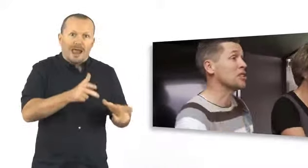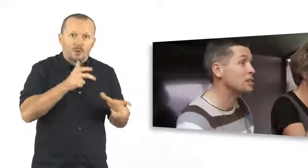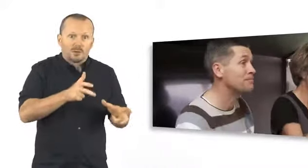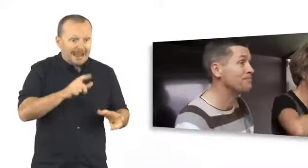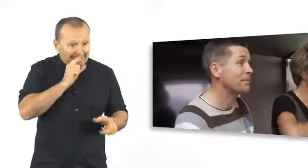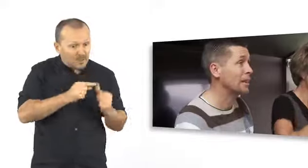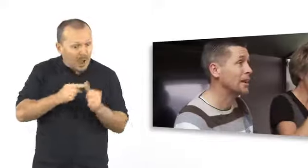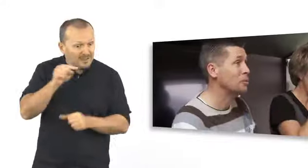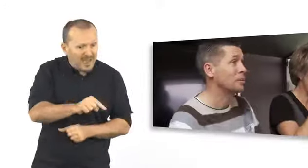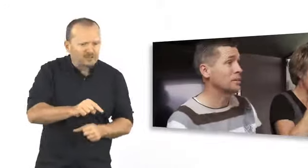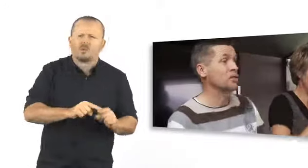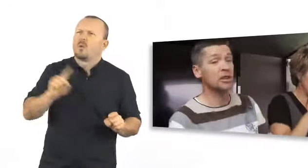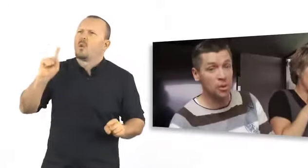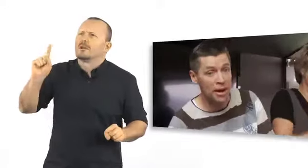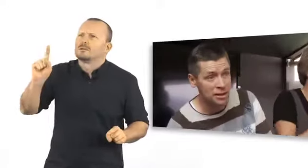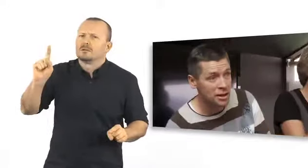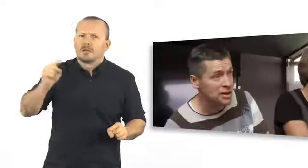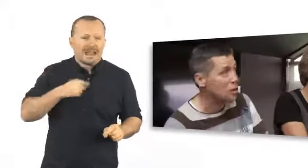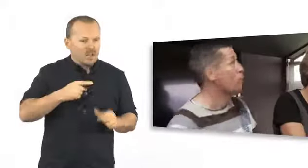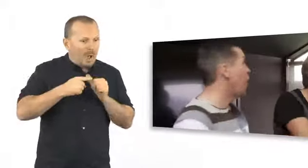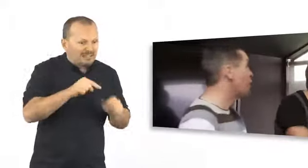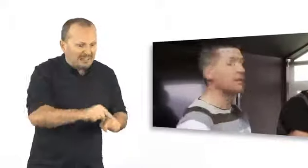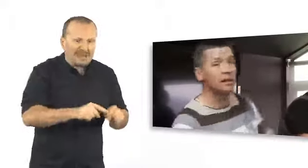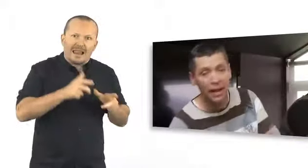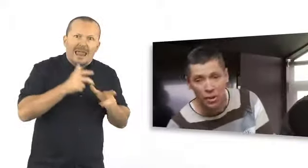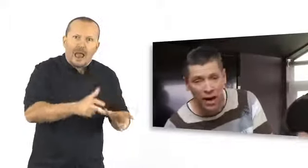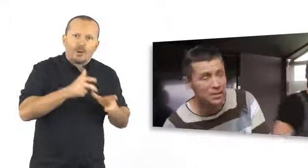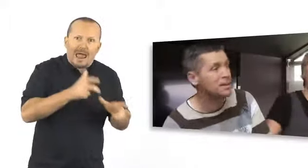shout at him, so ‘Can you answer this?’ ‘What?’ ‘Can you answer this?’